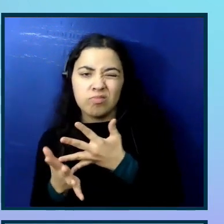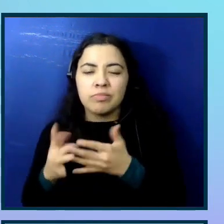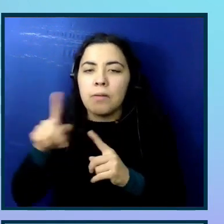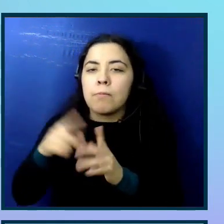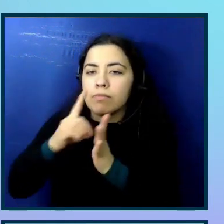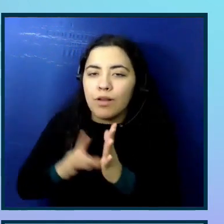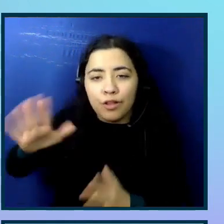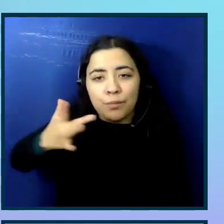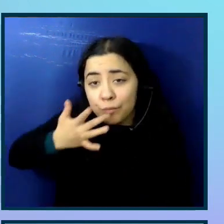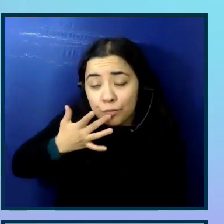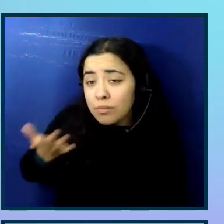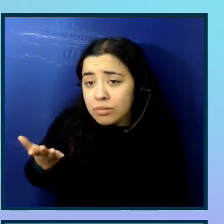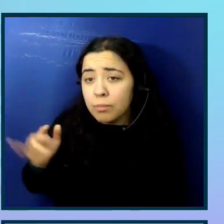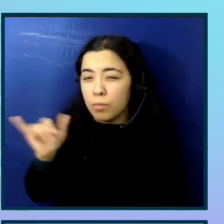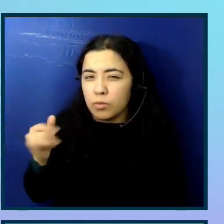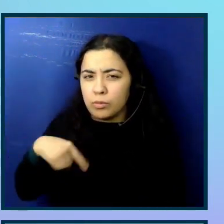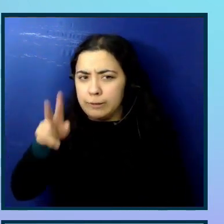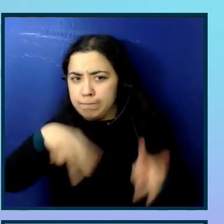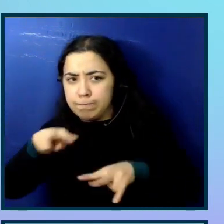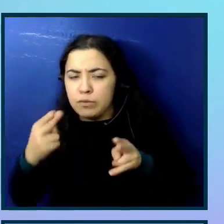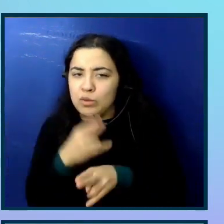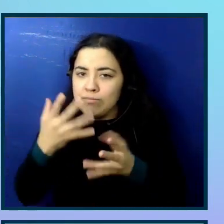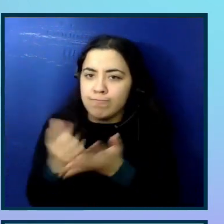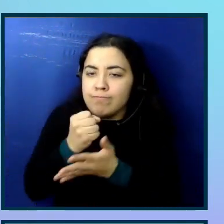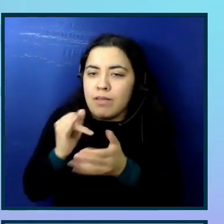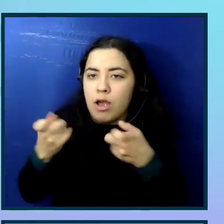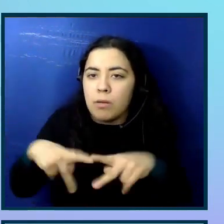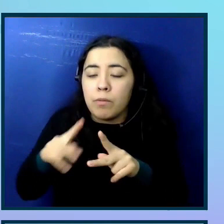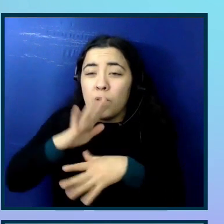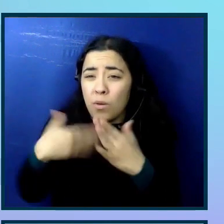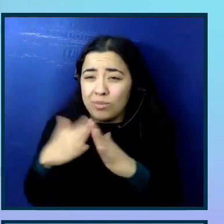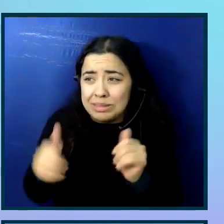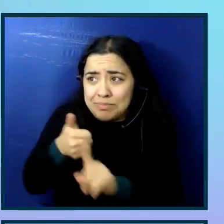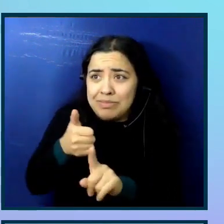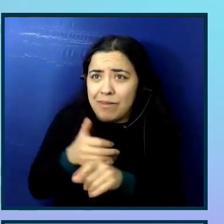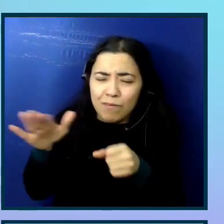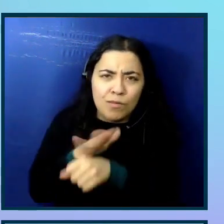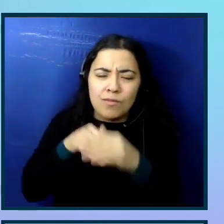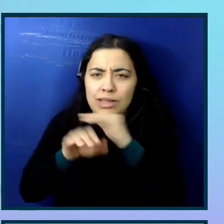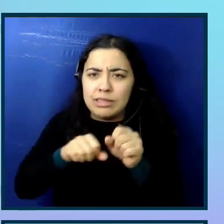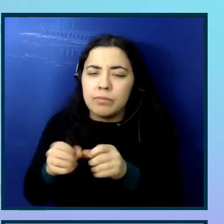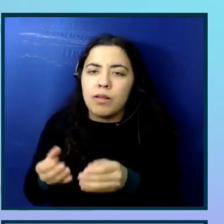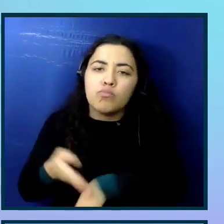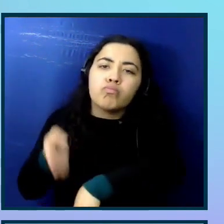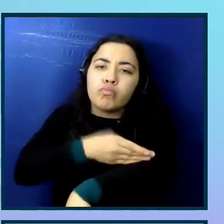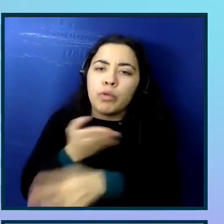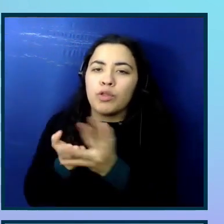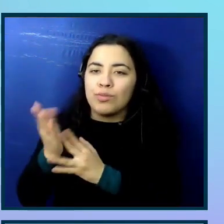But that we also wanna use this as an opportunity to make the entire system more accessible by design. So I've got two links here.